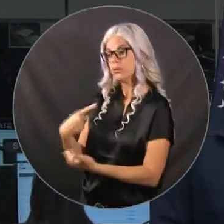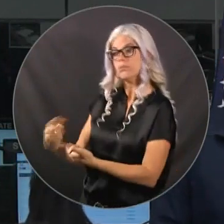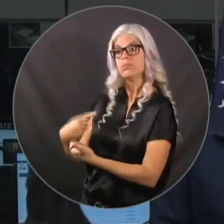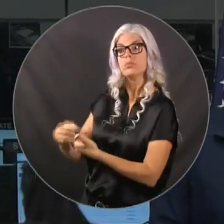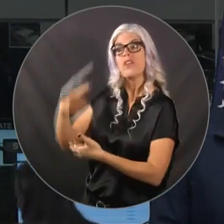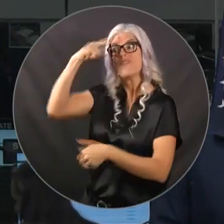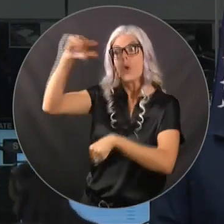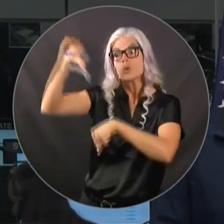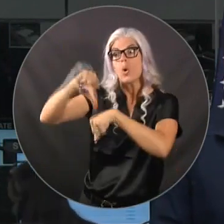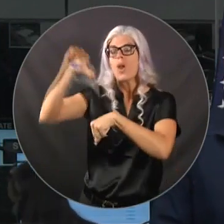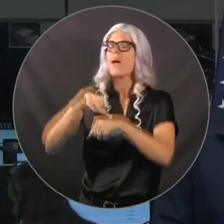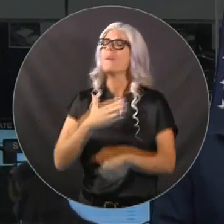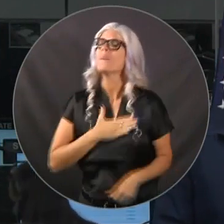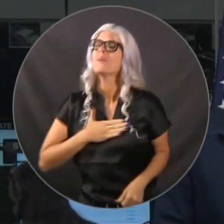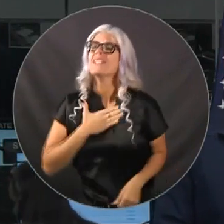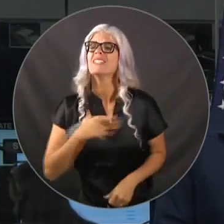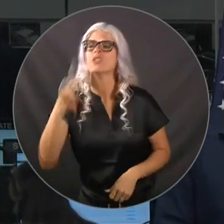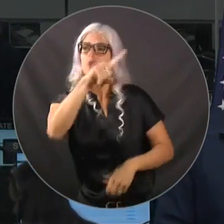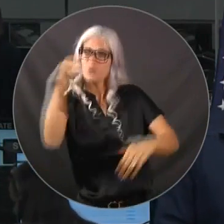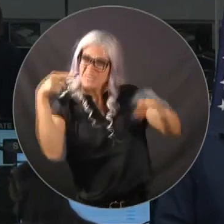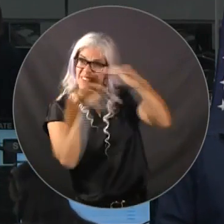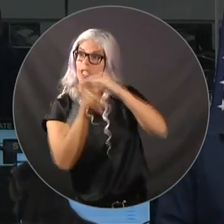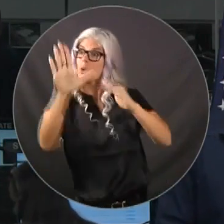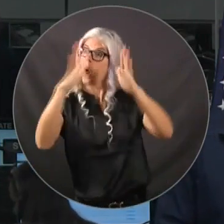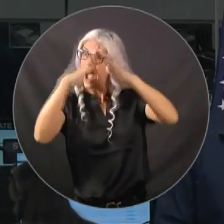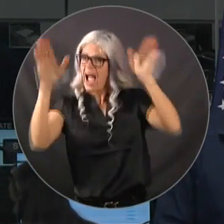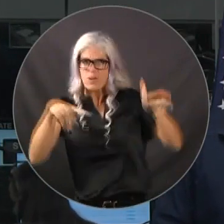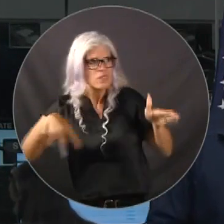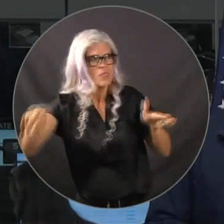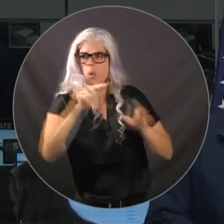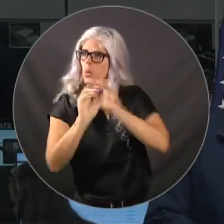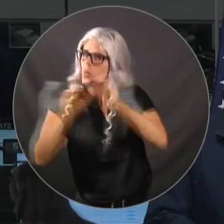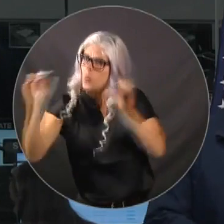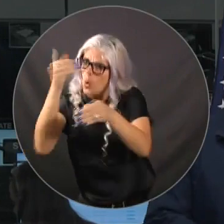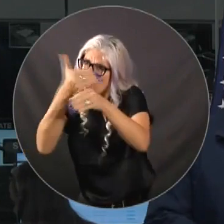of your home and protect from debris with either a